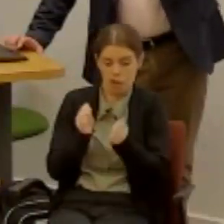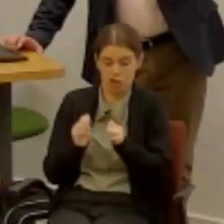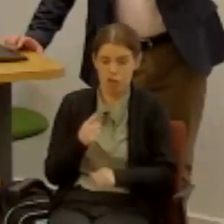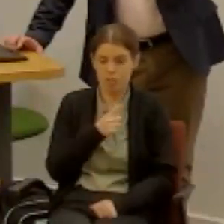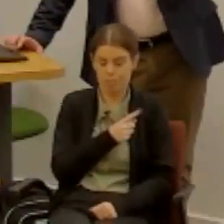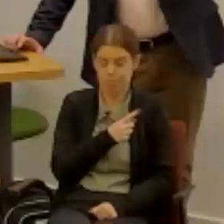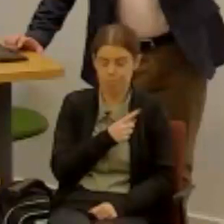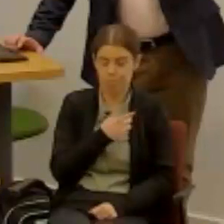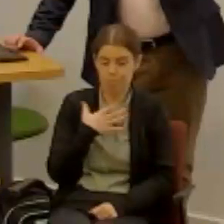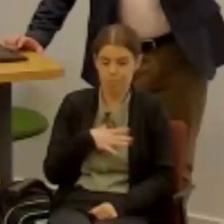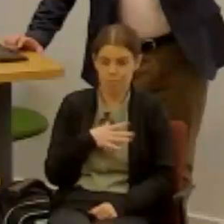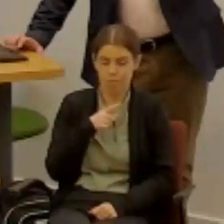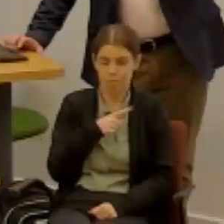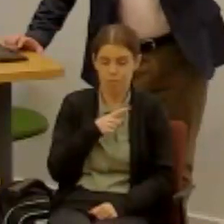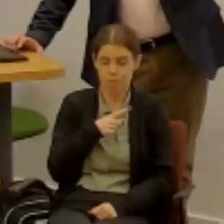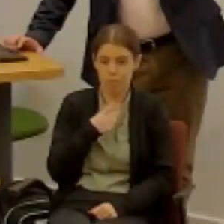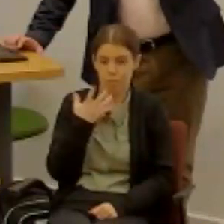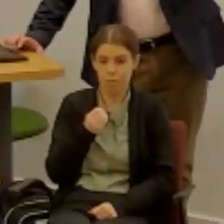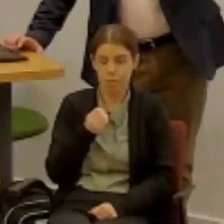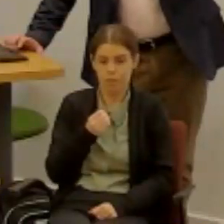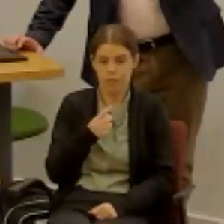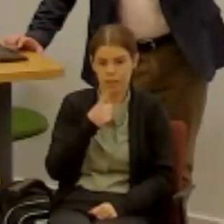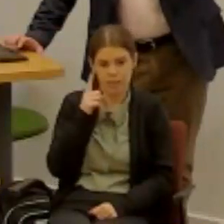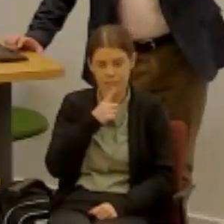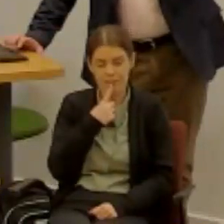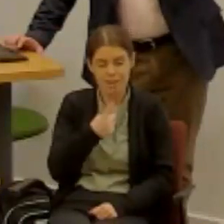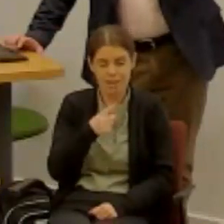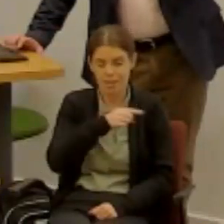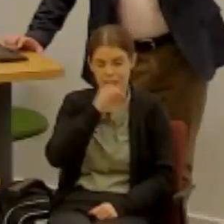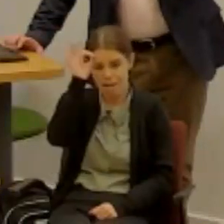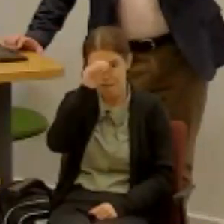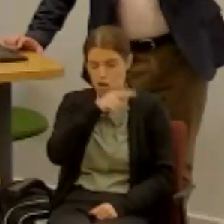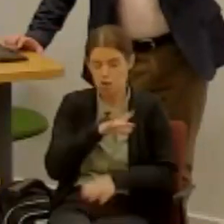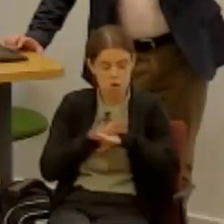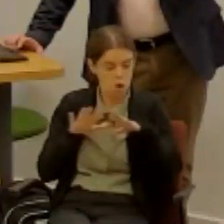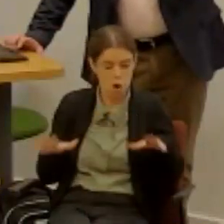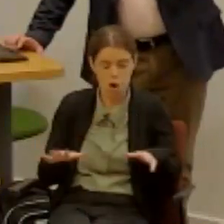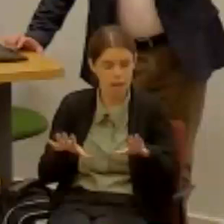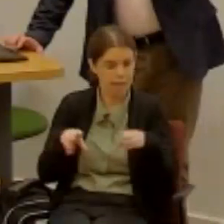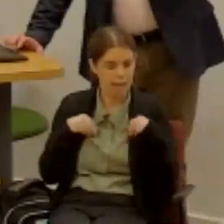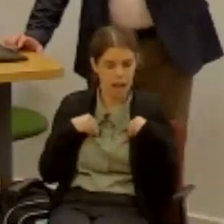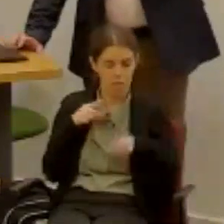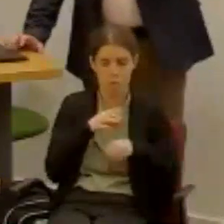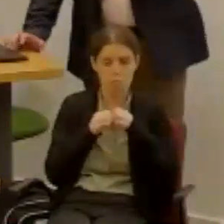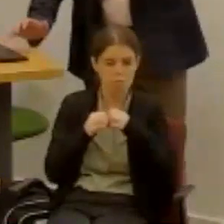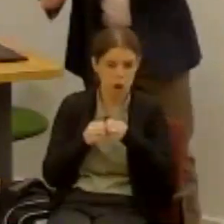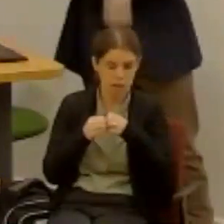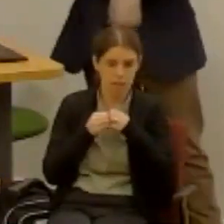I would suggest that this in this second respect, that probably fool’s gold standard is really not sexual practice, and what we really need to be thinking about is particularly when